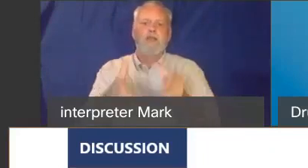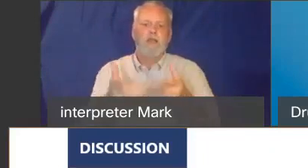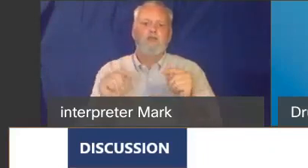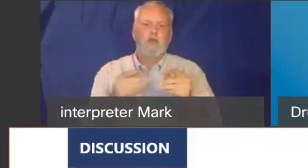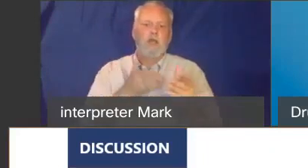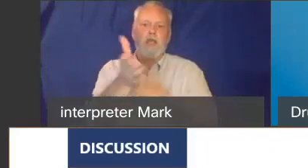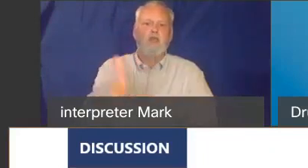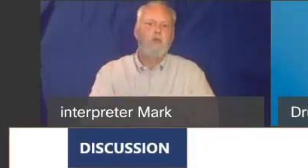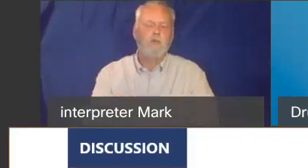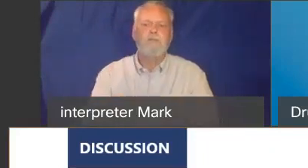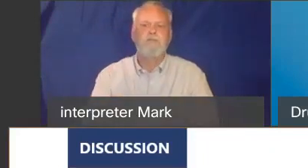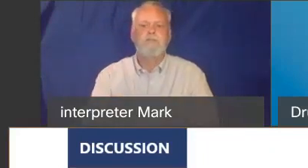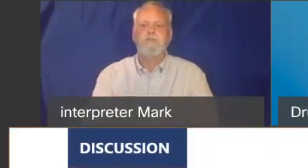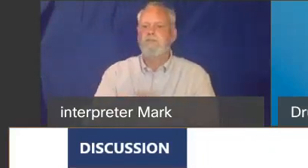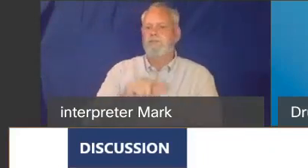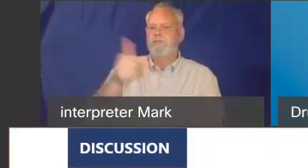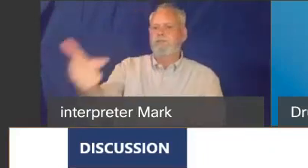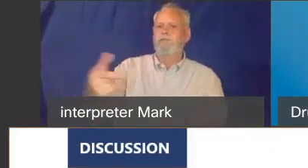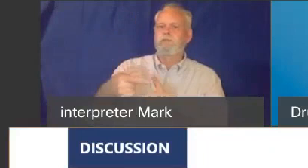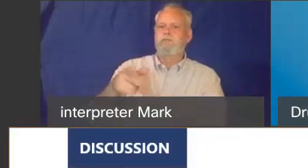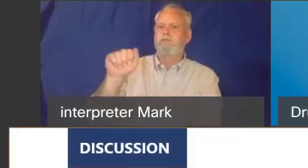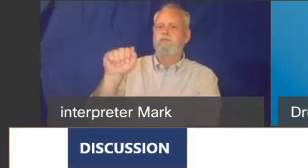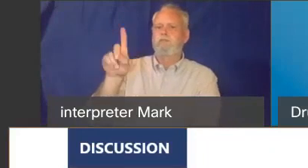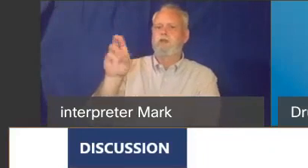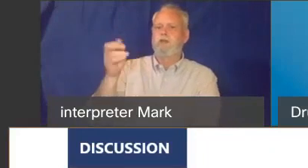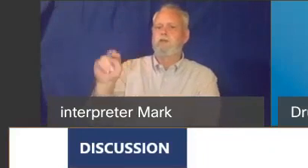Thank you, I'm going to hand this to Adriana to answer and thanks for the question. Rob.